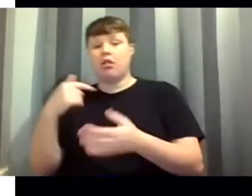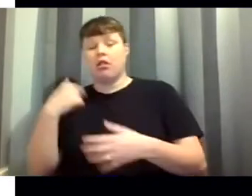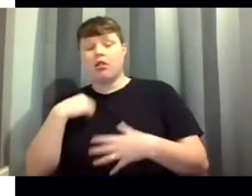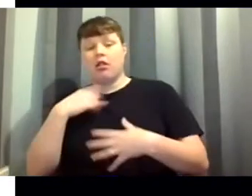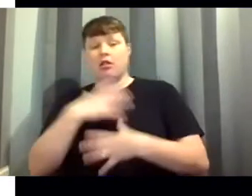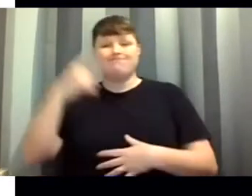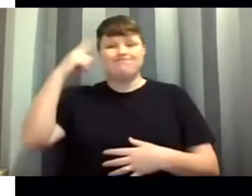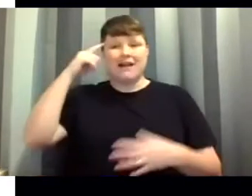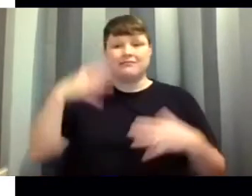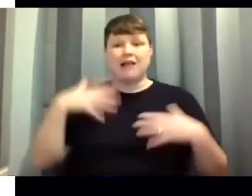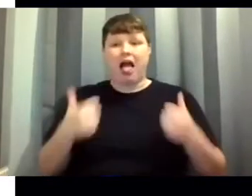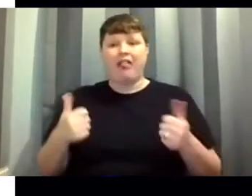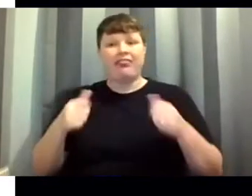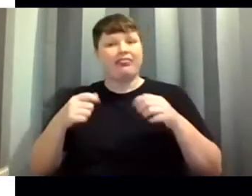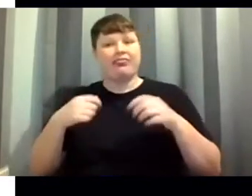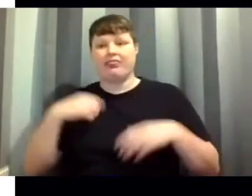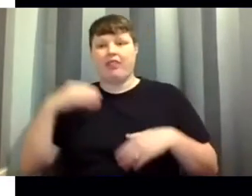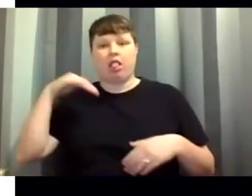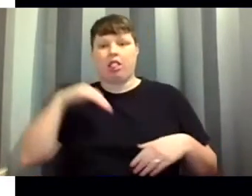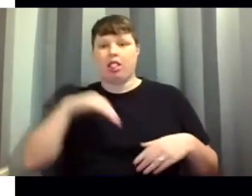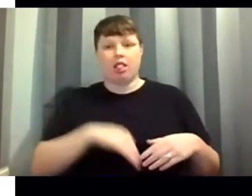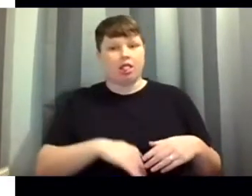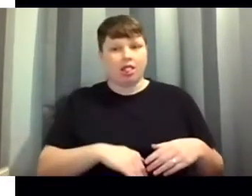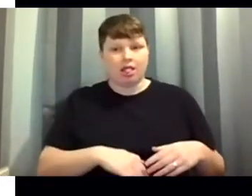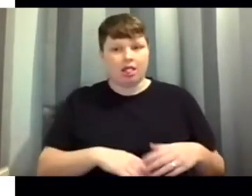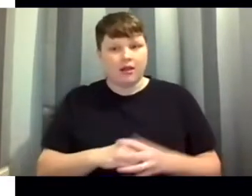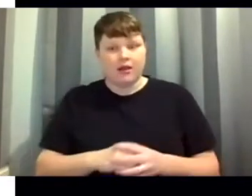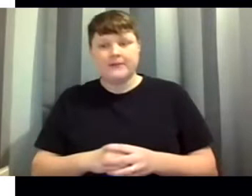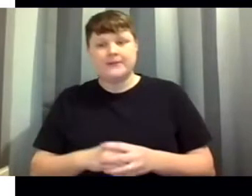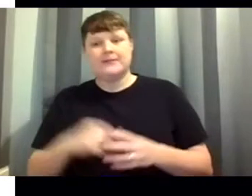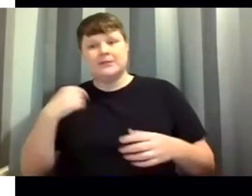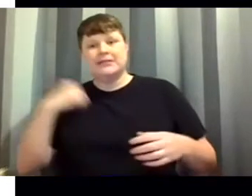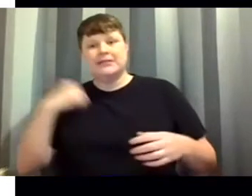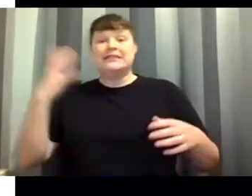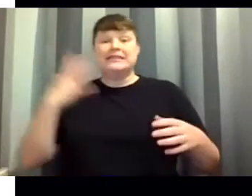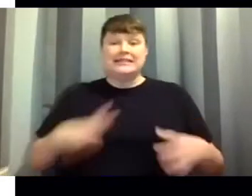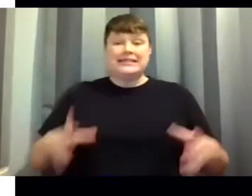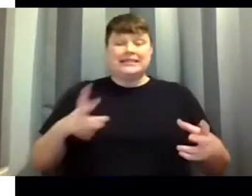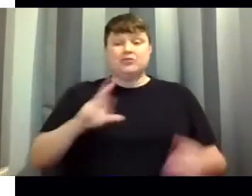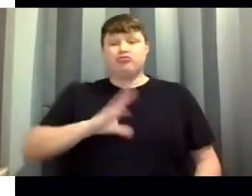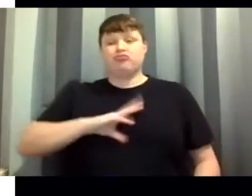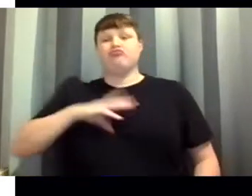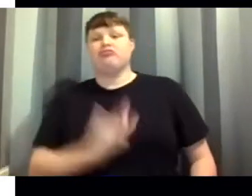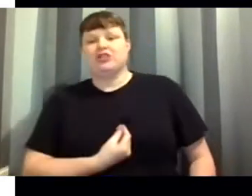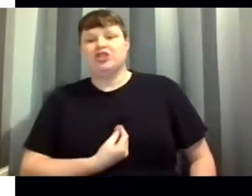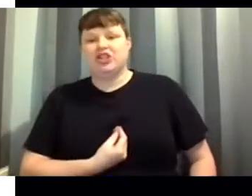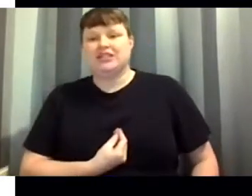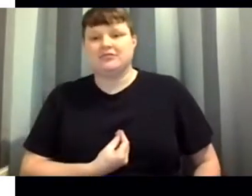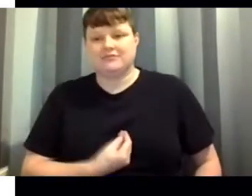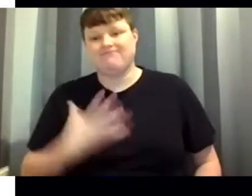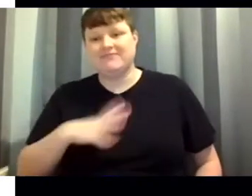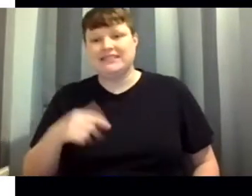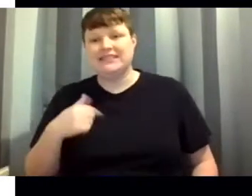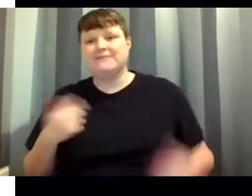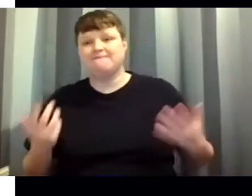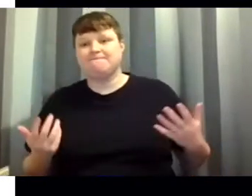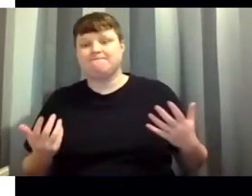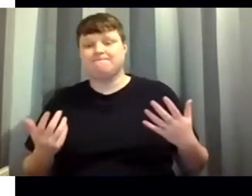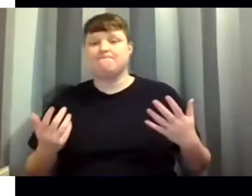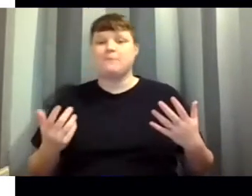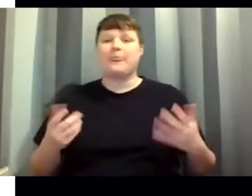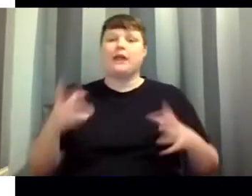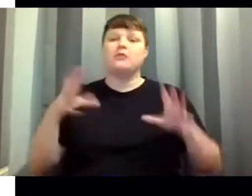having some trouble and realised that I was needing to transition and starting hormones. And